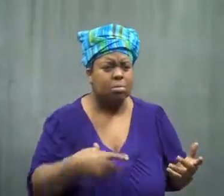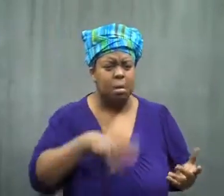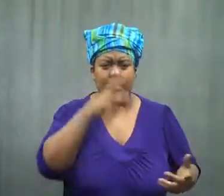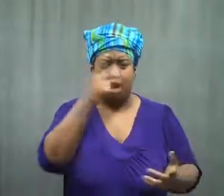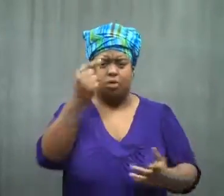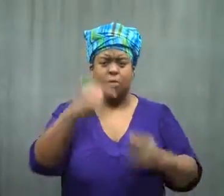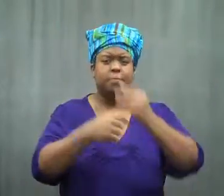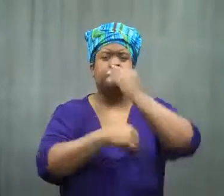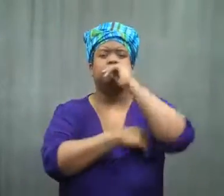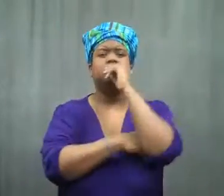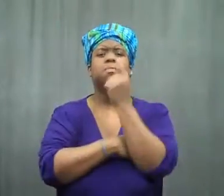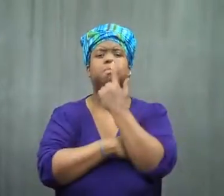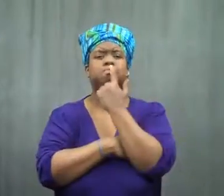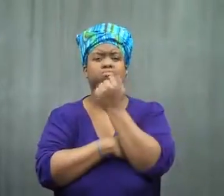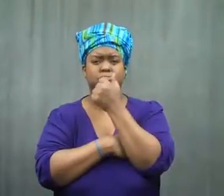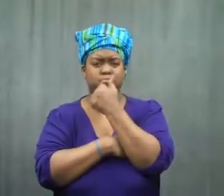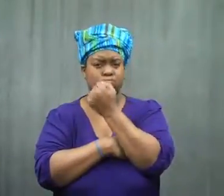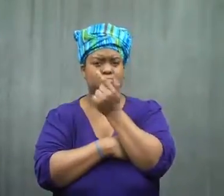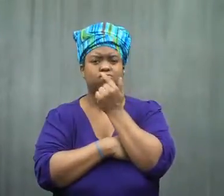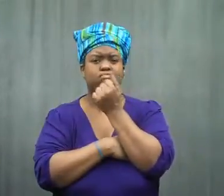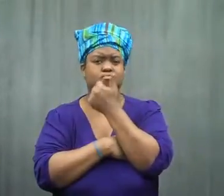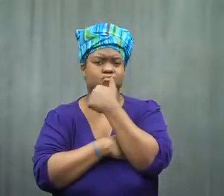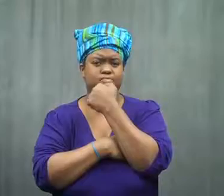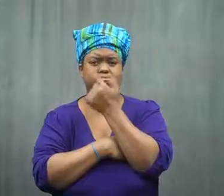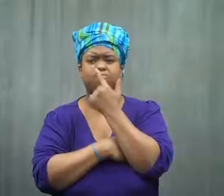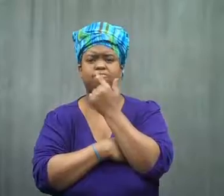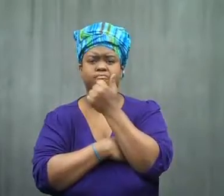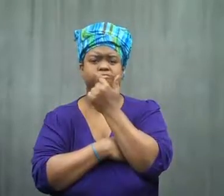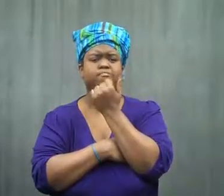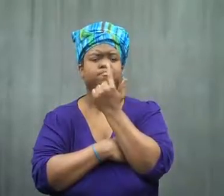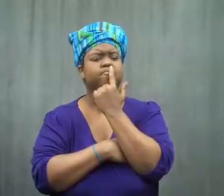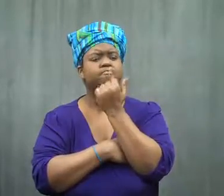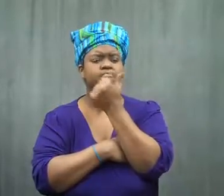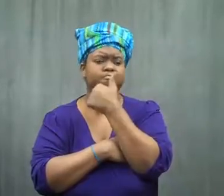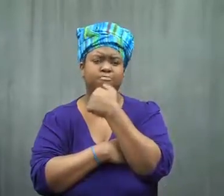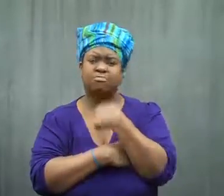My mother stood there playing with her lips. Why?